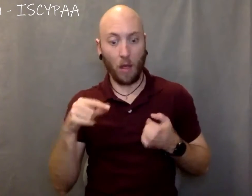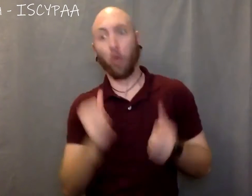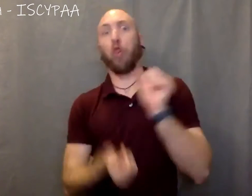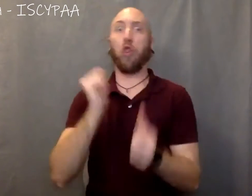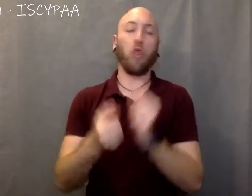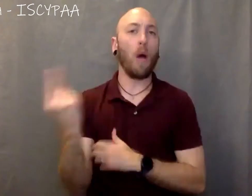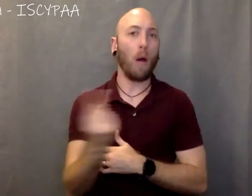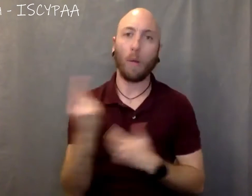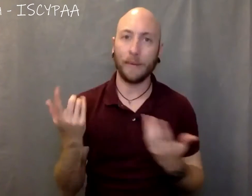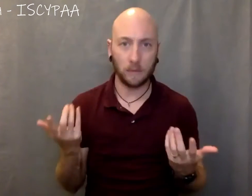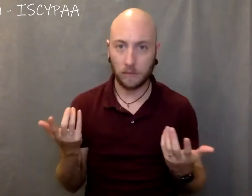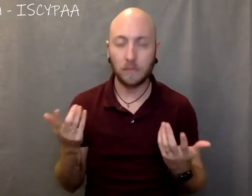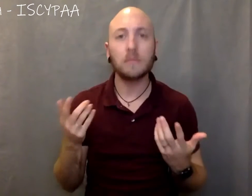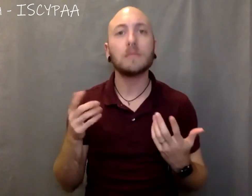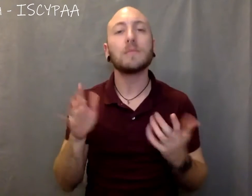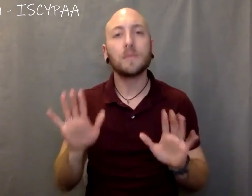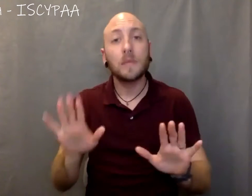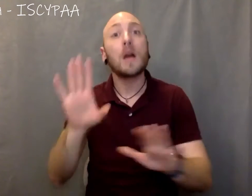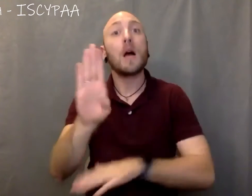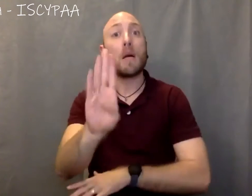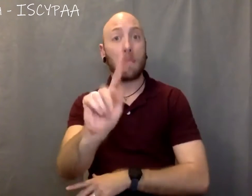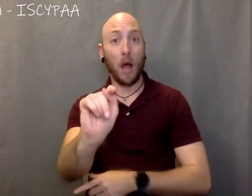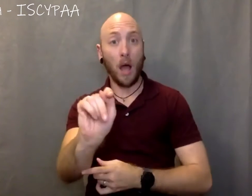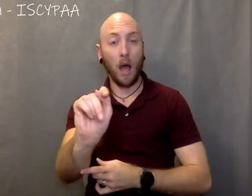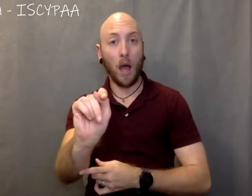you know, but I have spiritual tools to combat that, right.